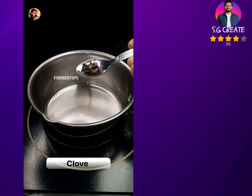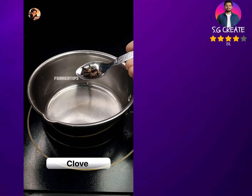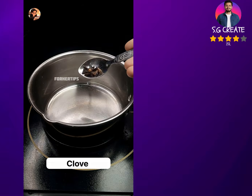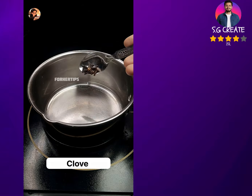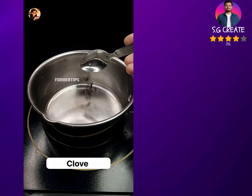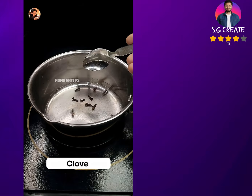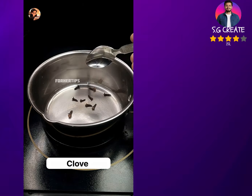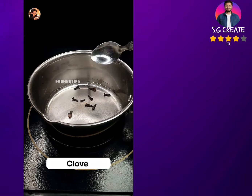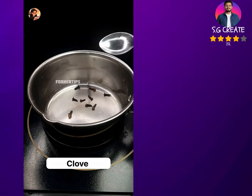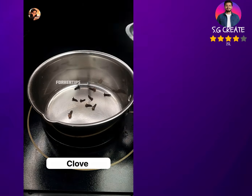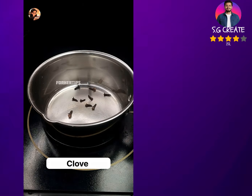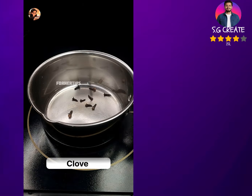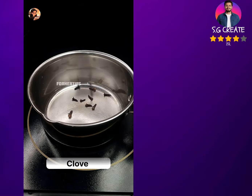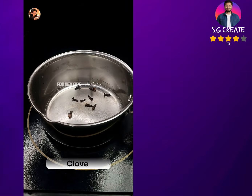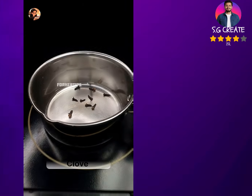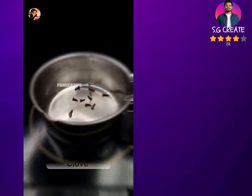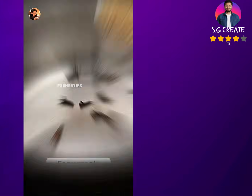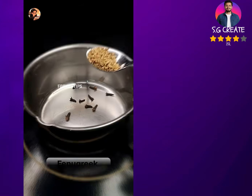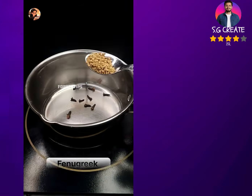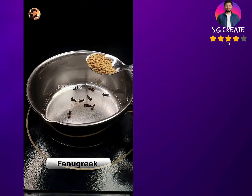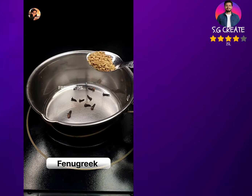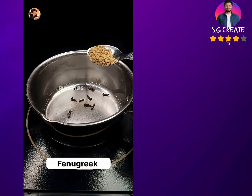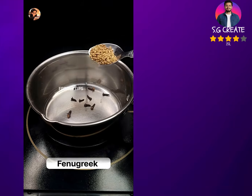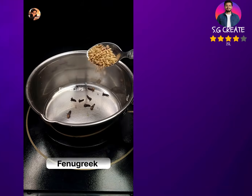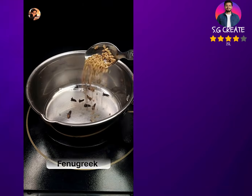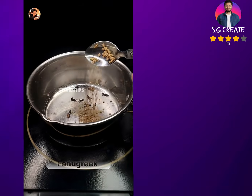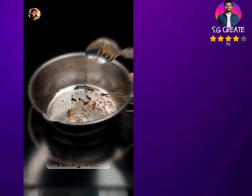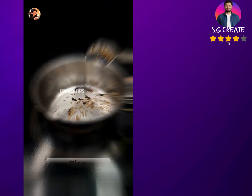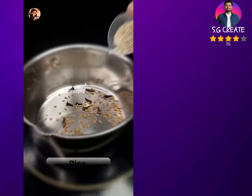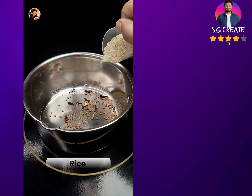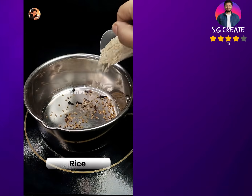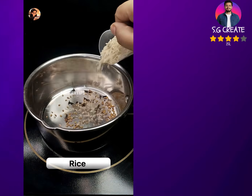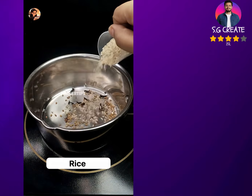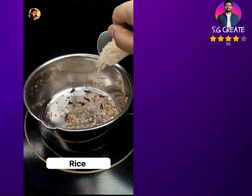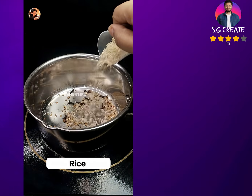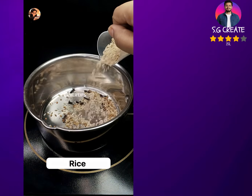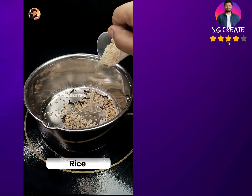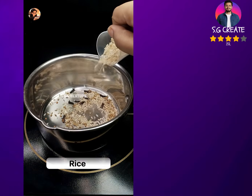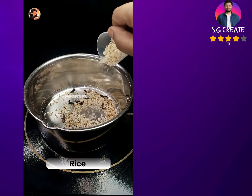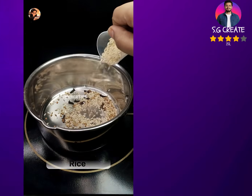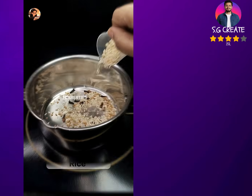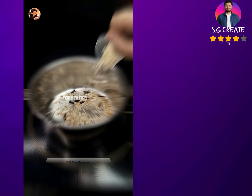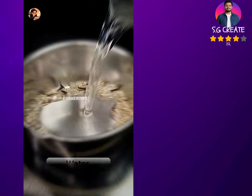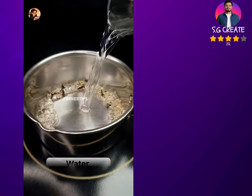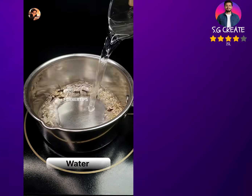significantly reducing the amount of hair you pull out or break while brushing. Scalp health. Methy